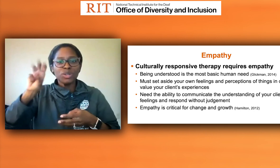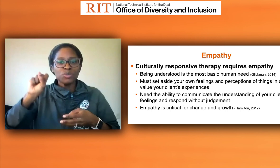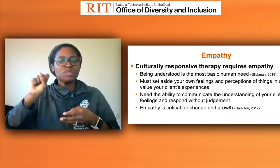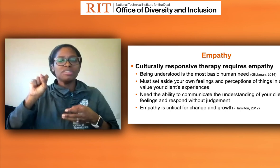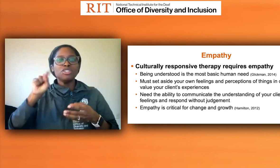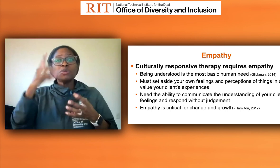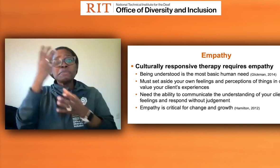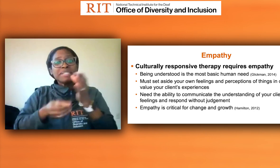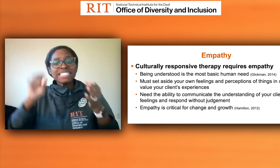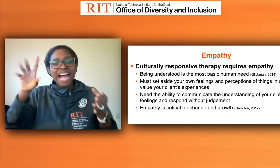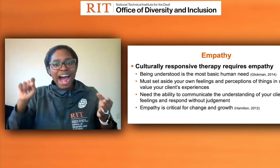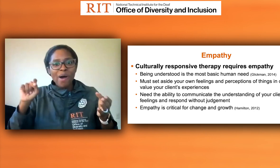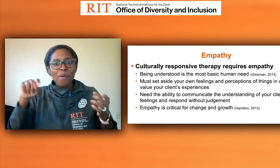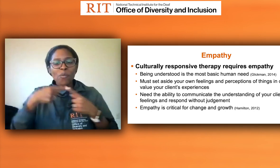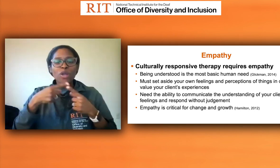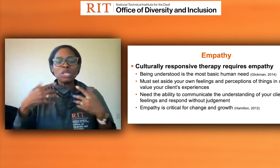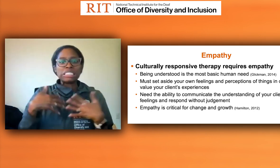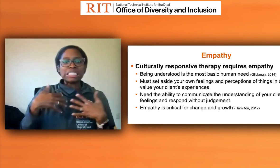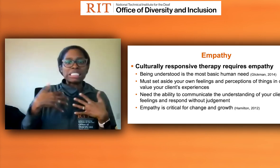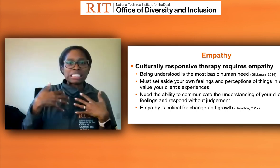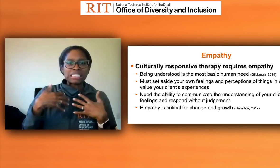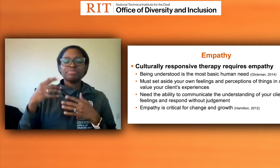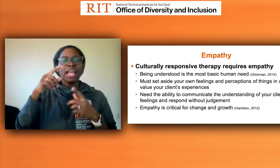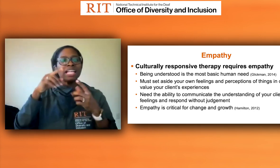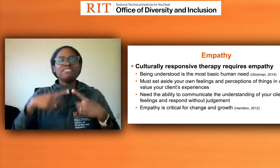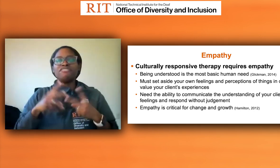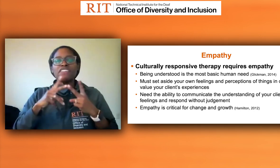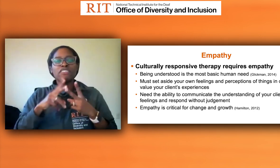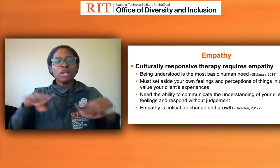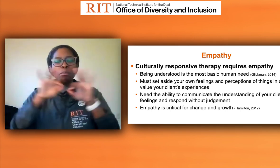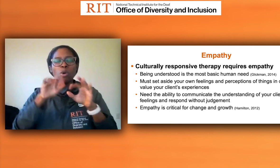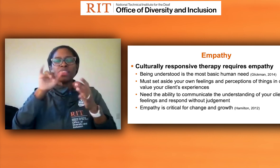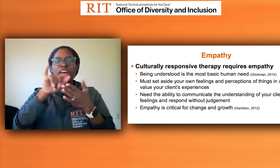understanding different worldviews and seeing different perspectives, and there can be fear in that